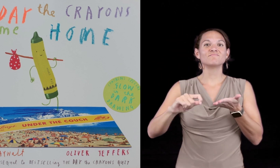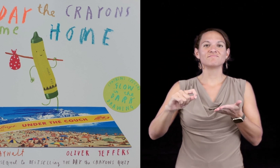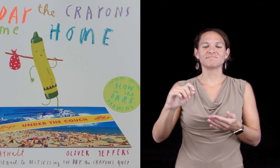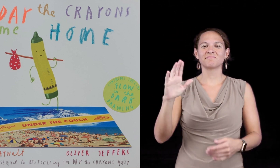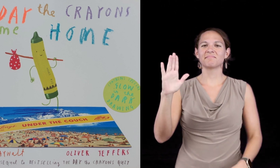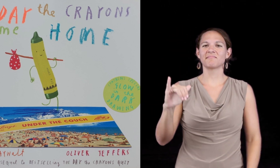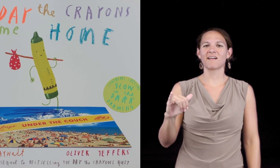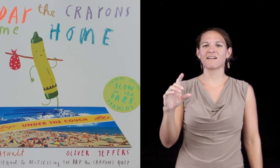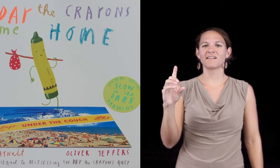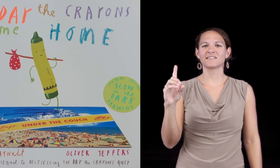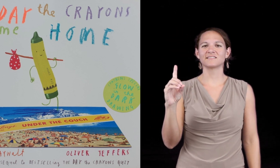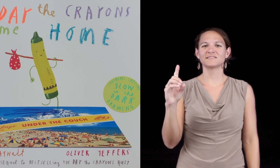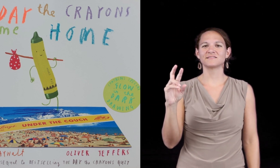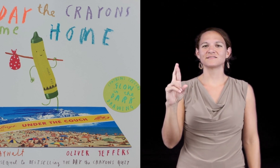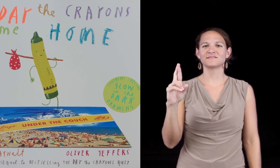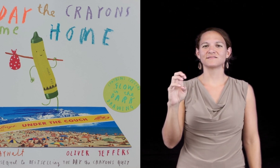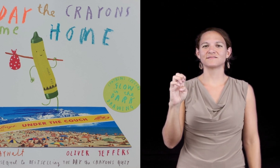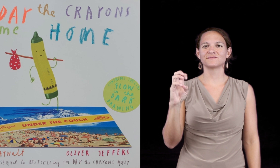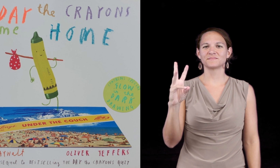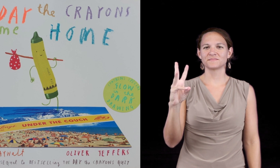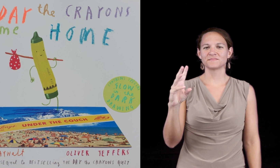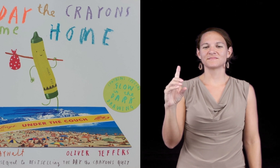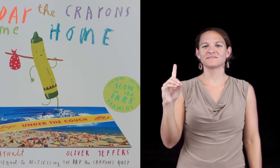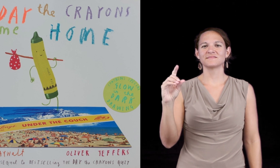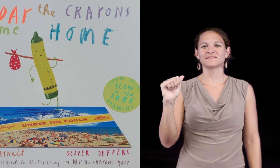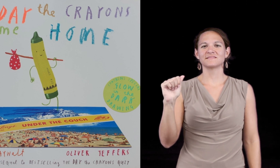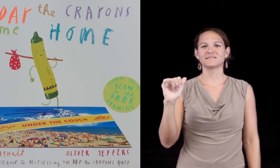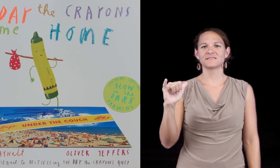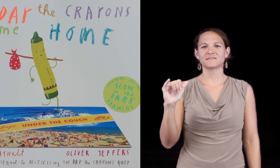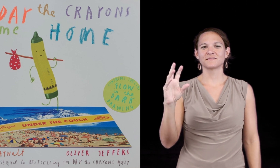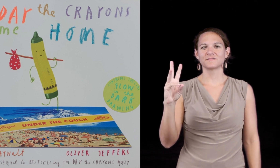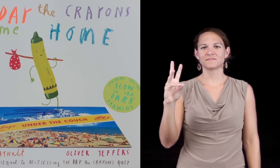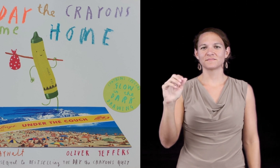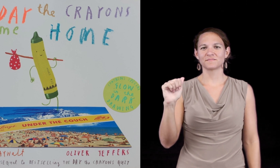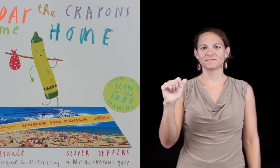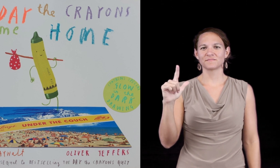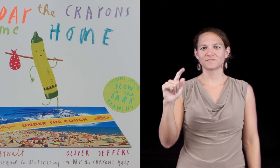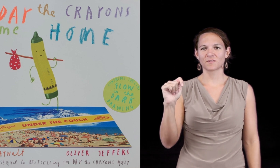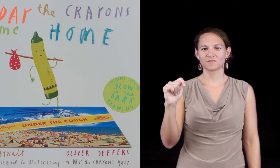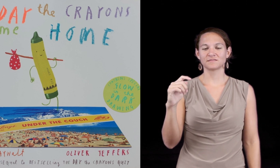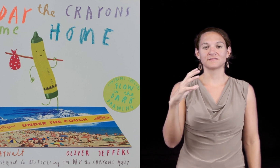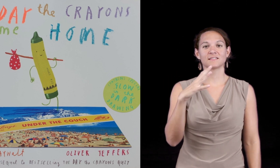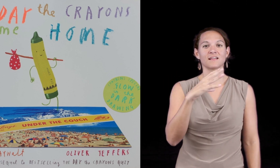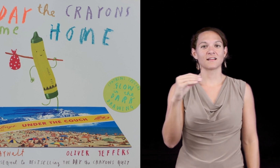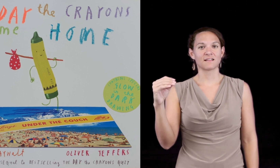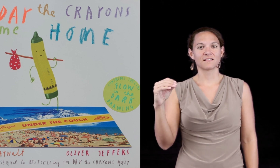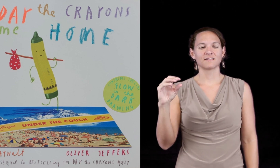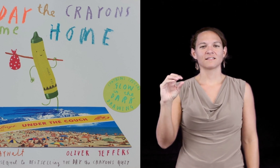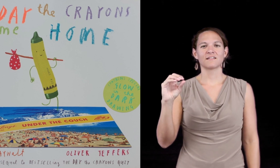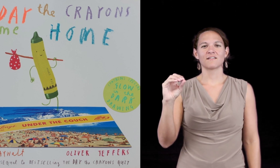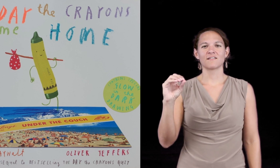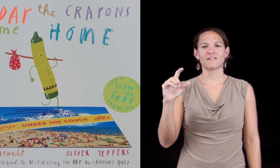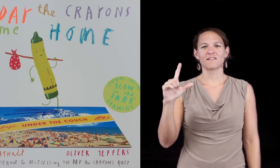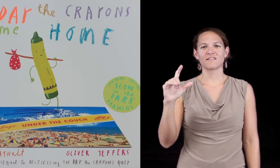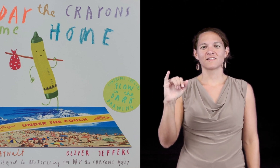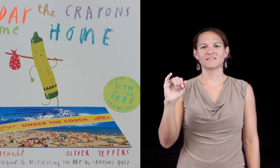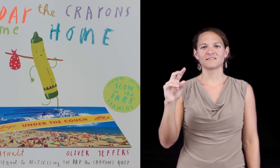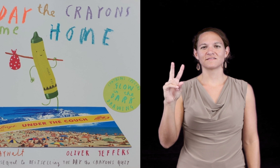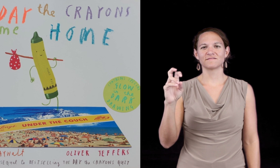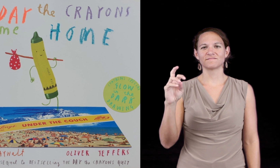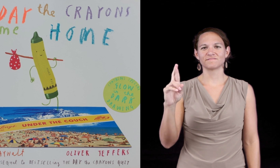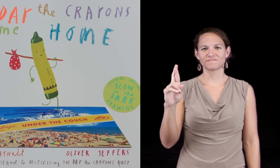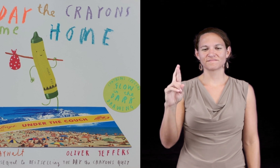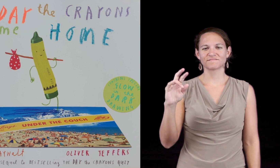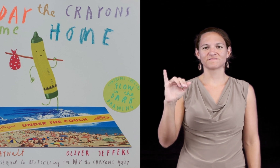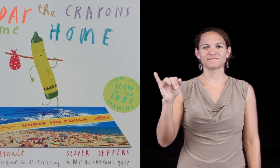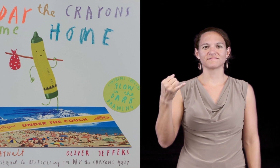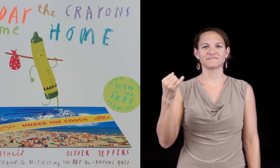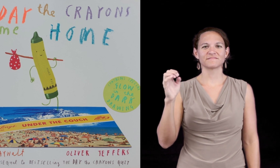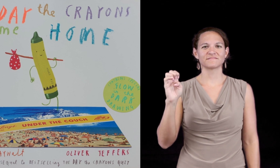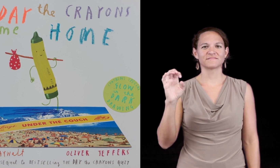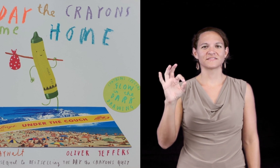Created and written by Drew Daywalt and Oliver Jeffers.